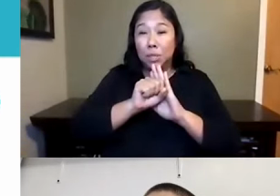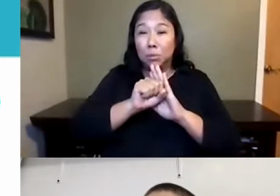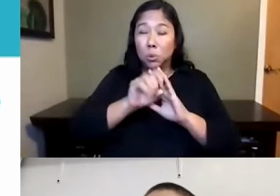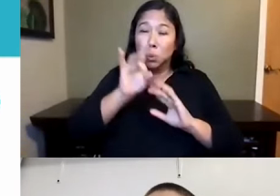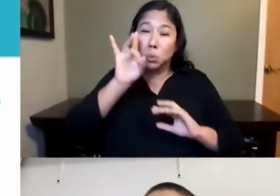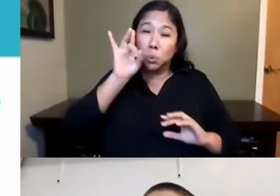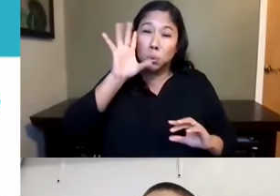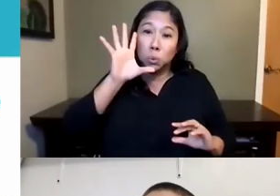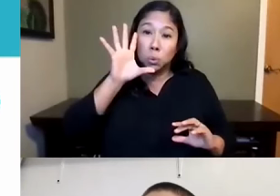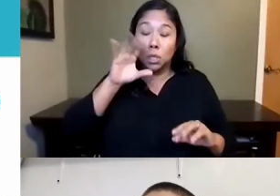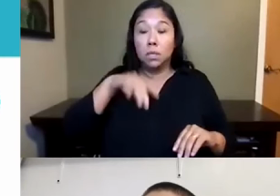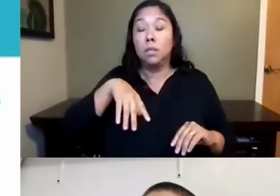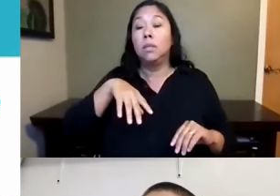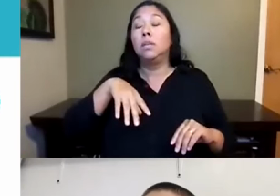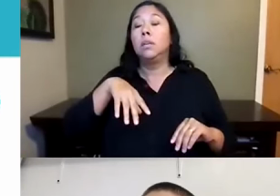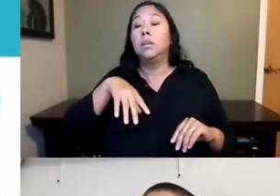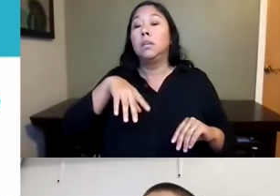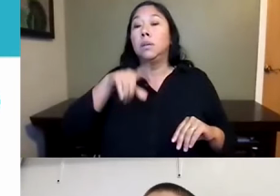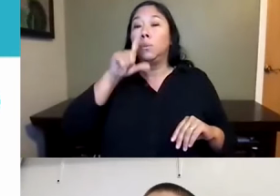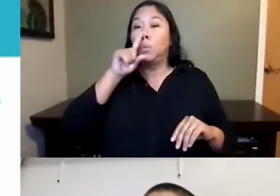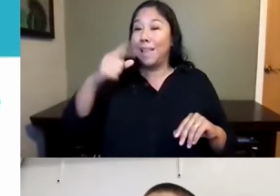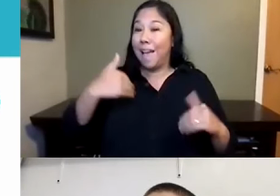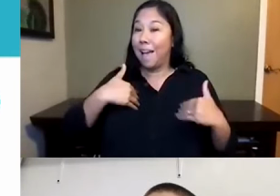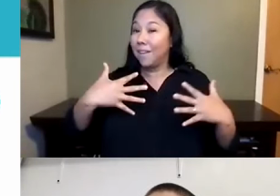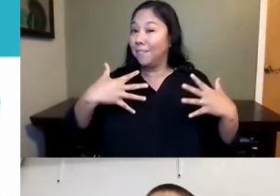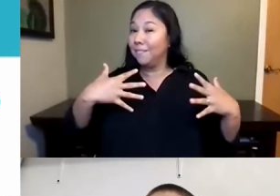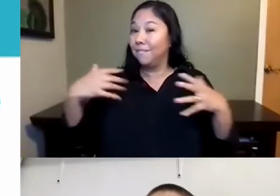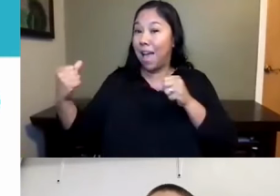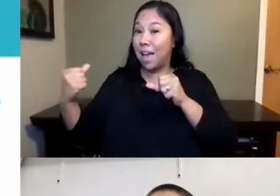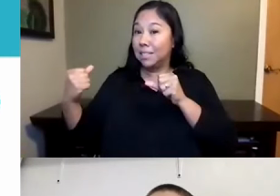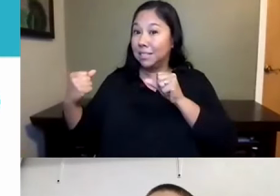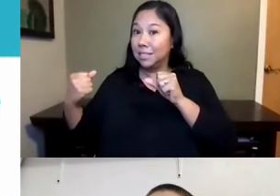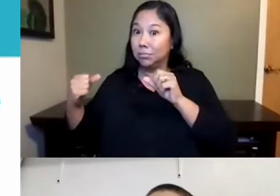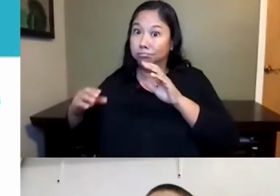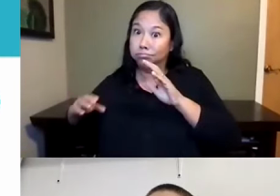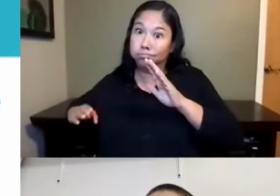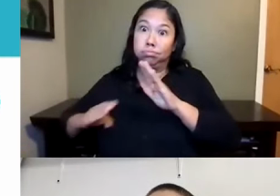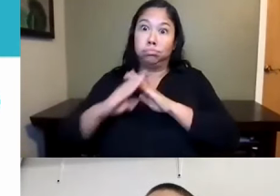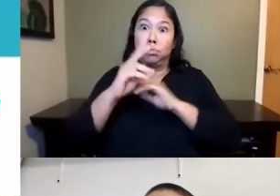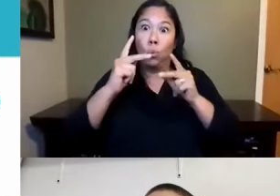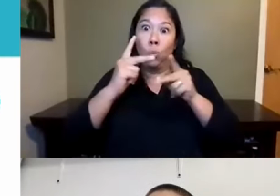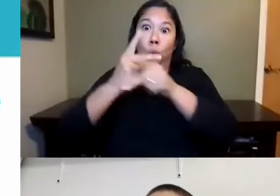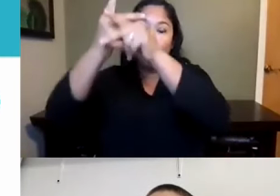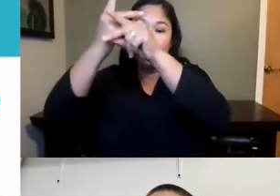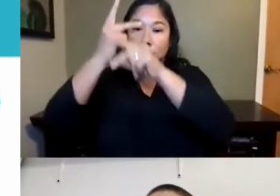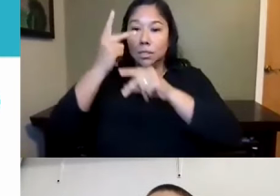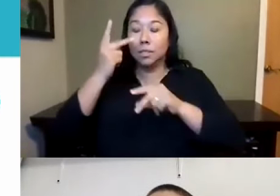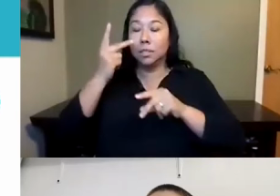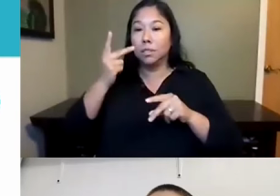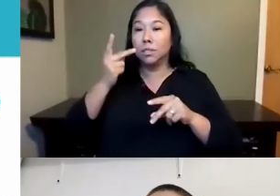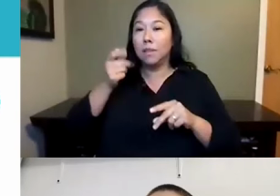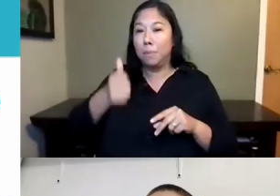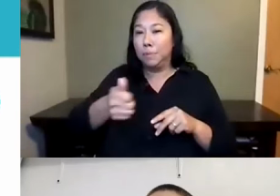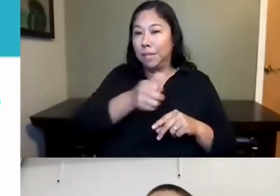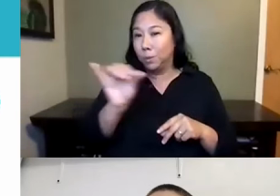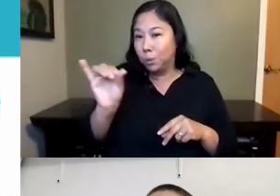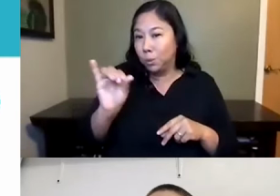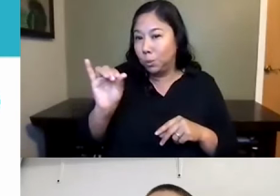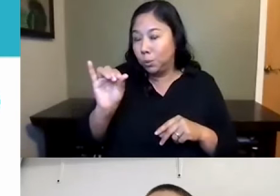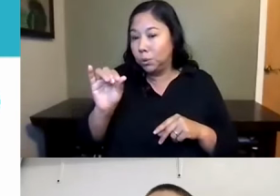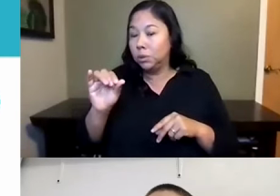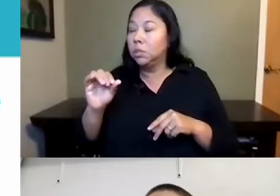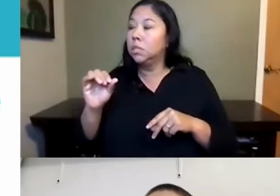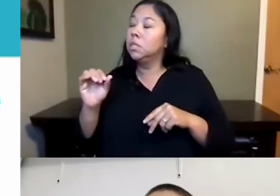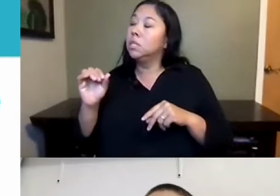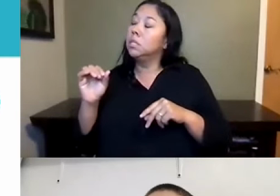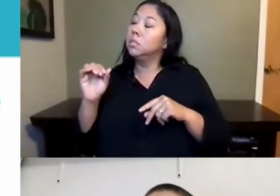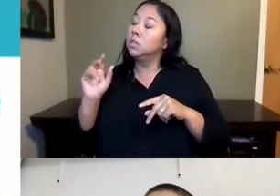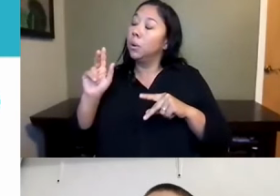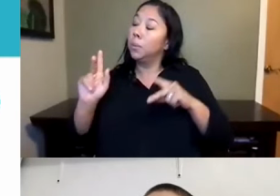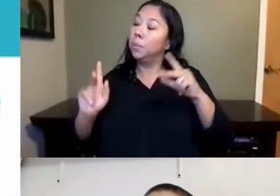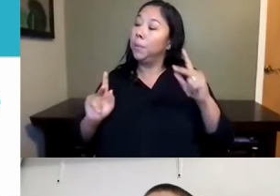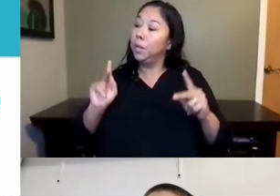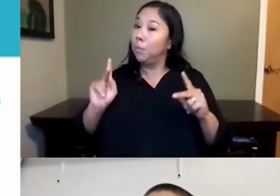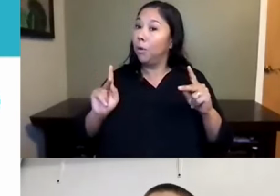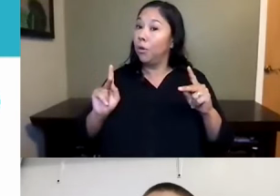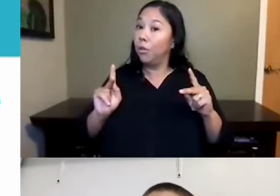There is a fast escalation in a lot of people, too. More of the folks who pass are older: